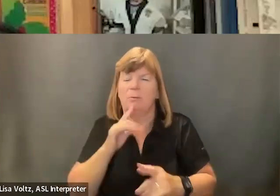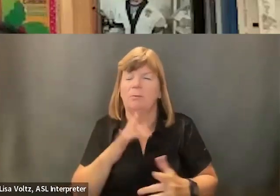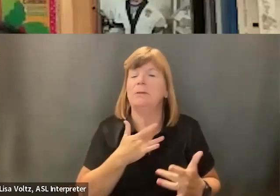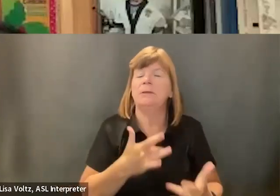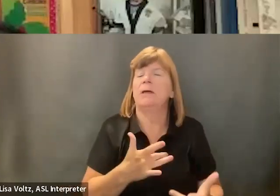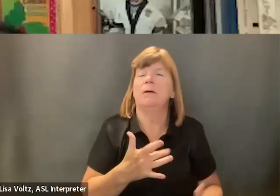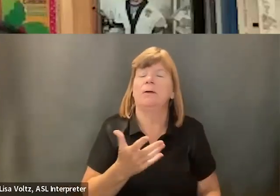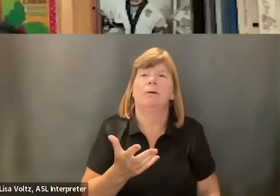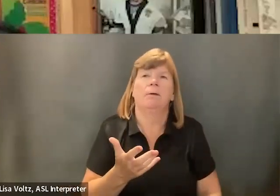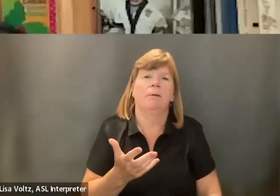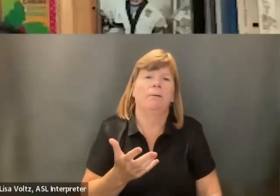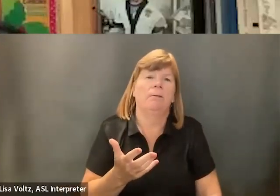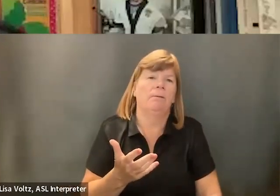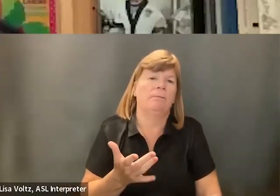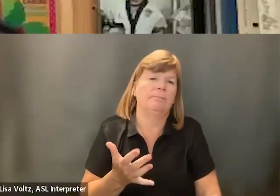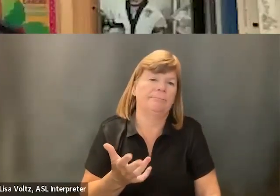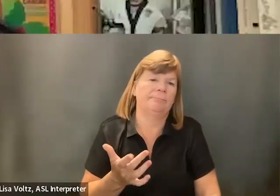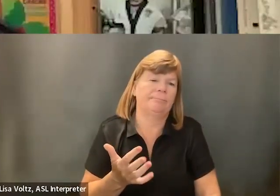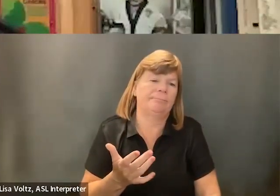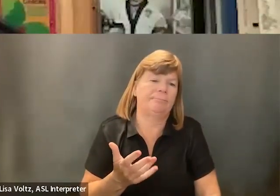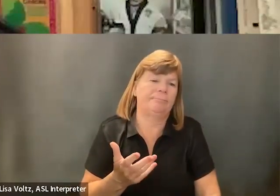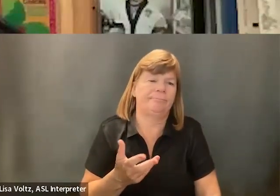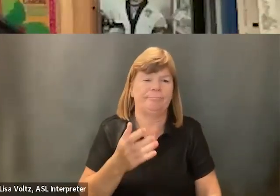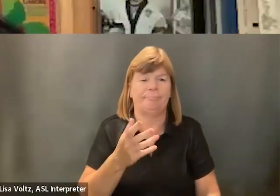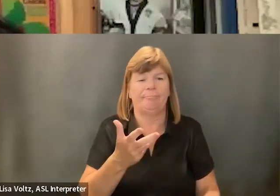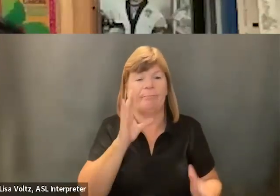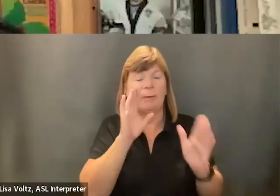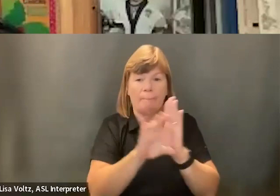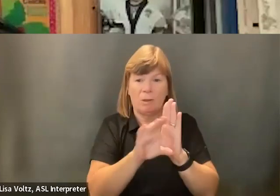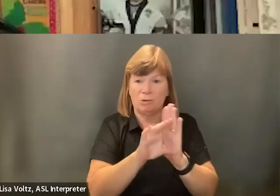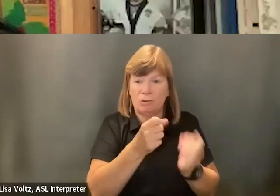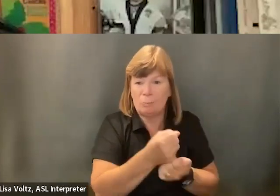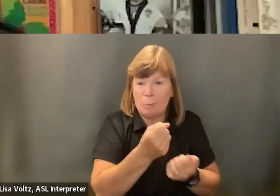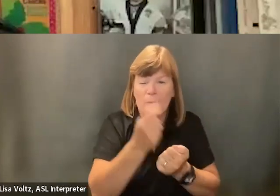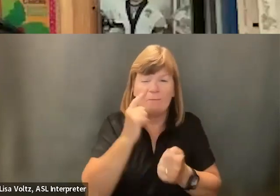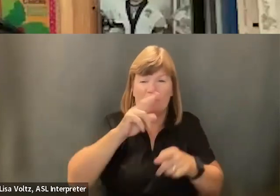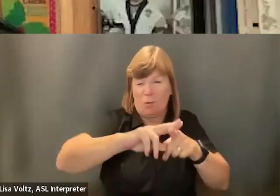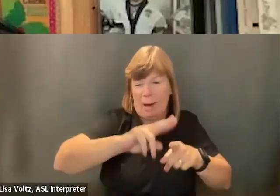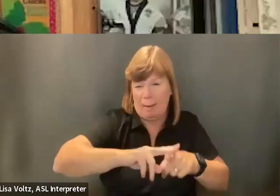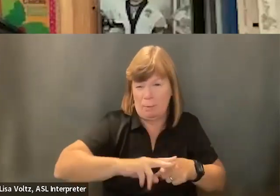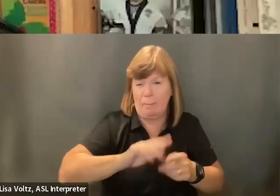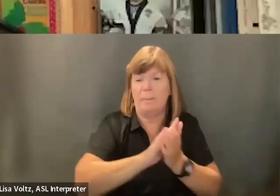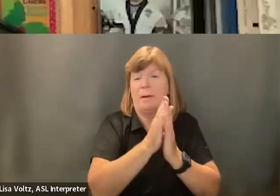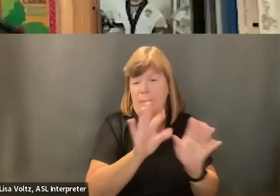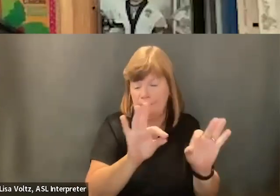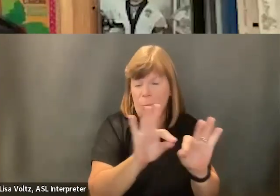um you know picture supports for vocabulary become important cognate